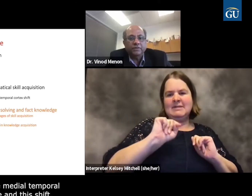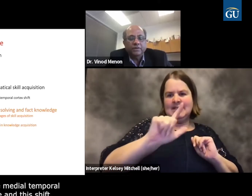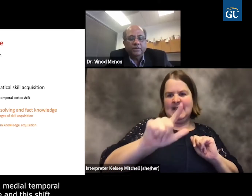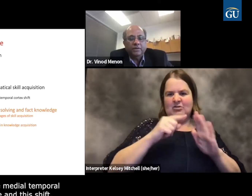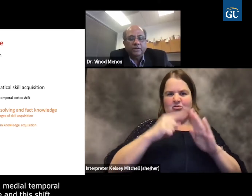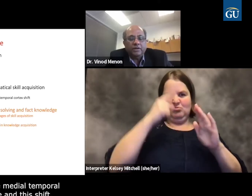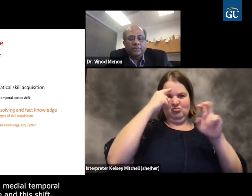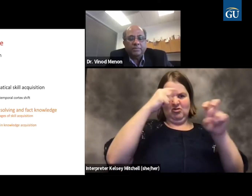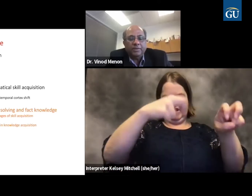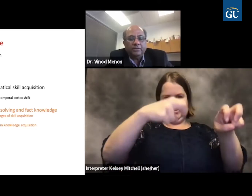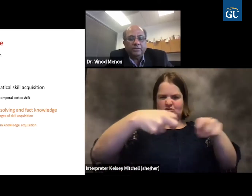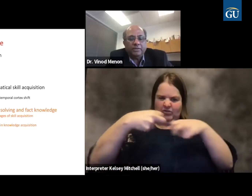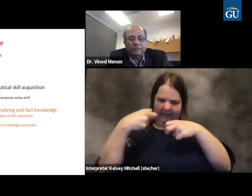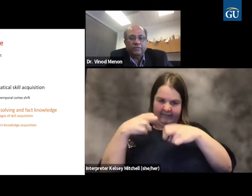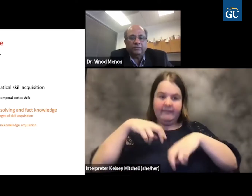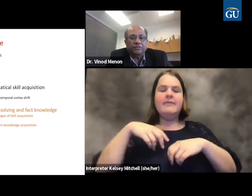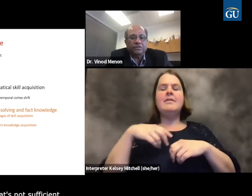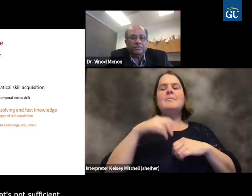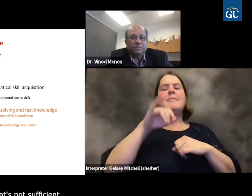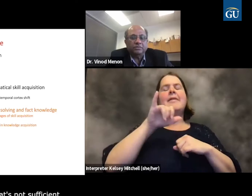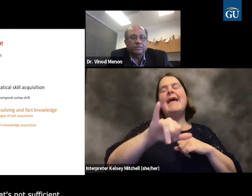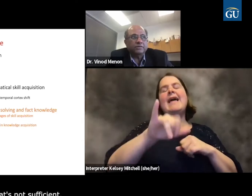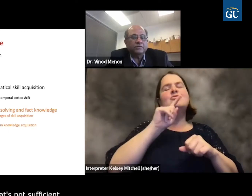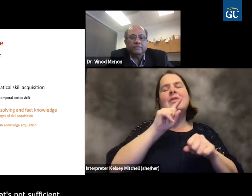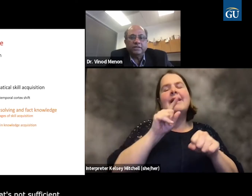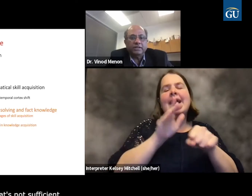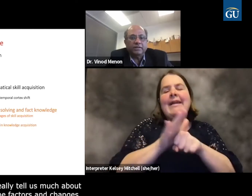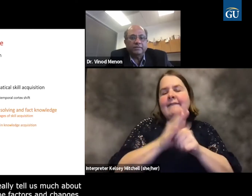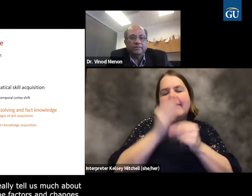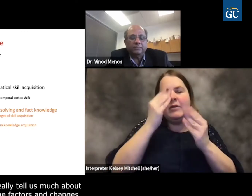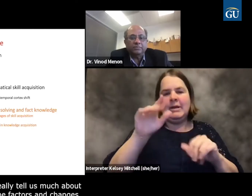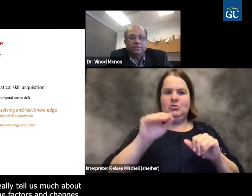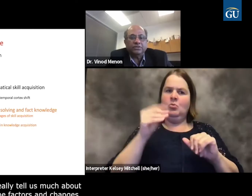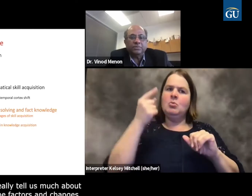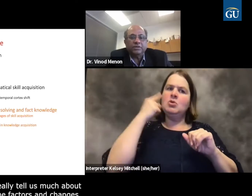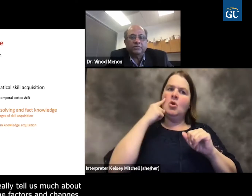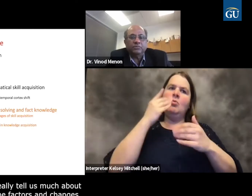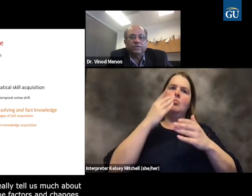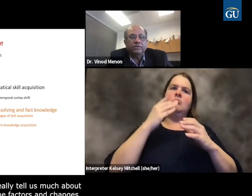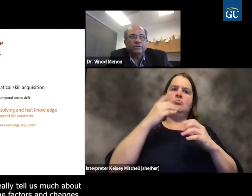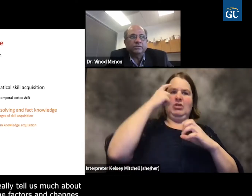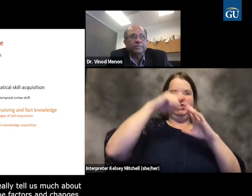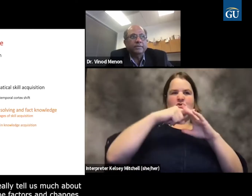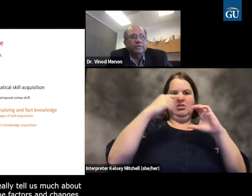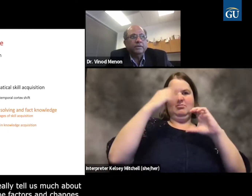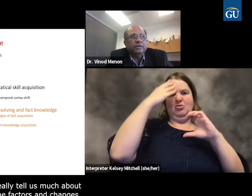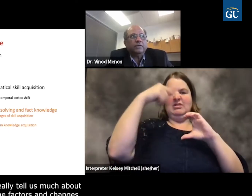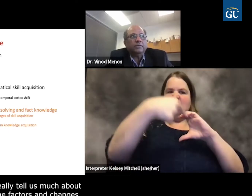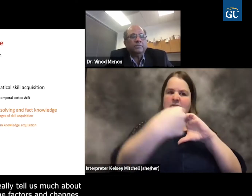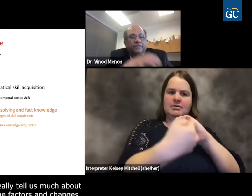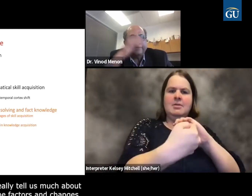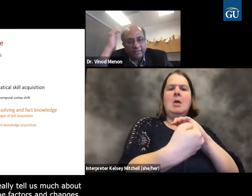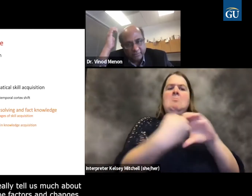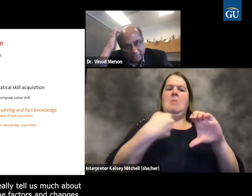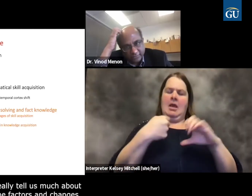and this shift but that's not sufficient you know it doesn't really tell us much about what